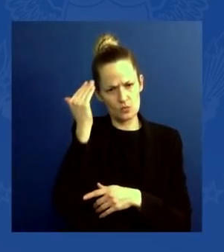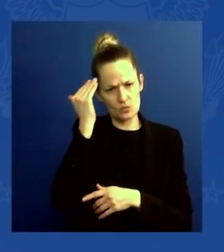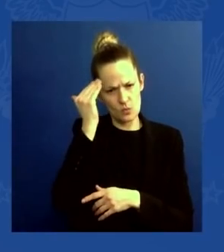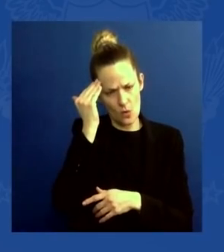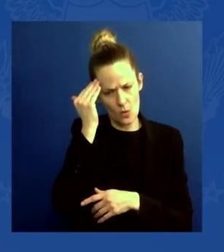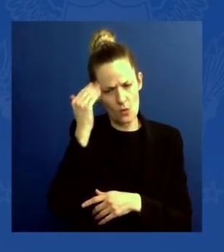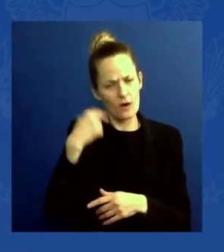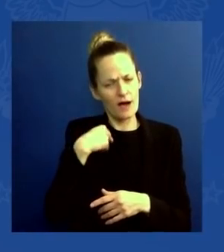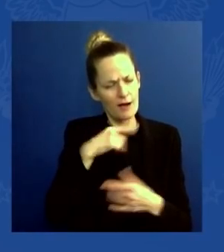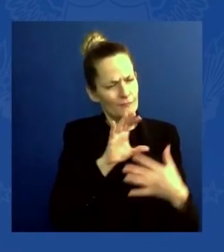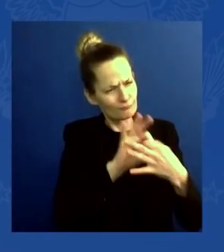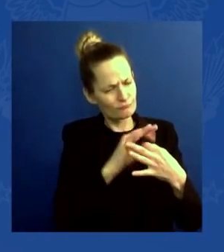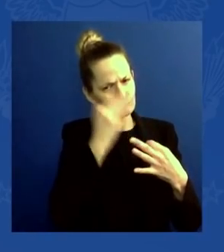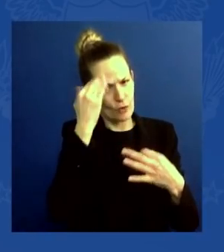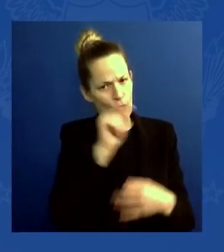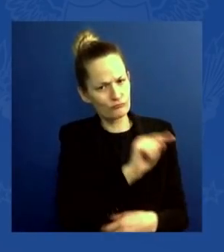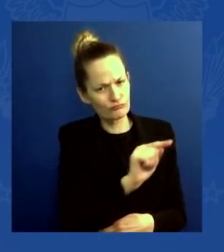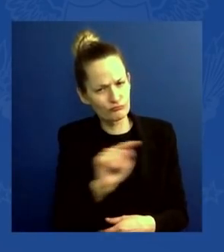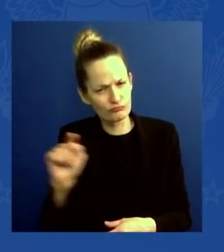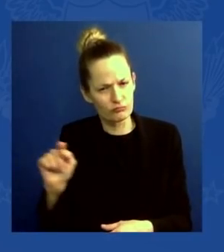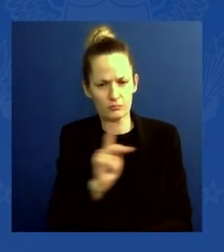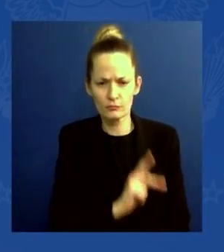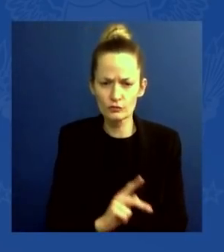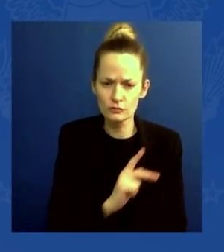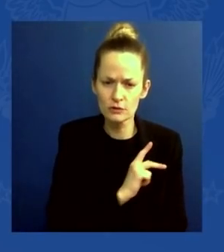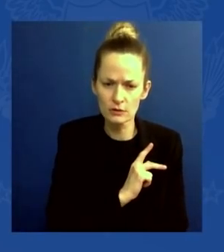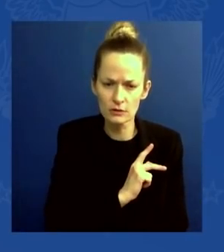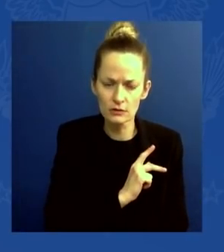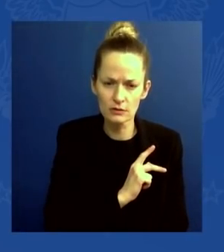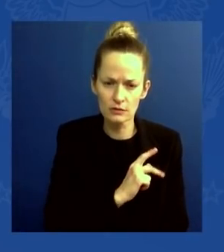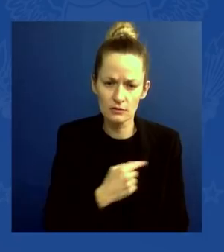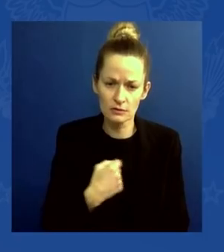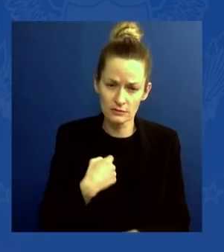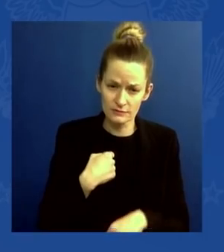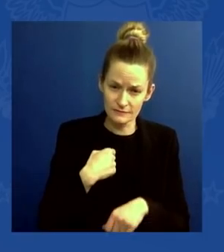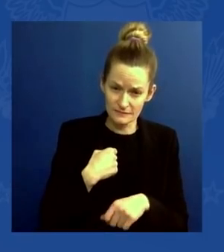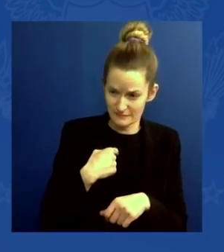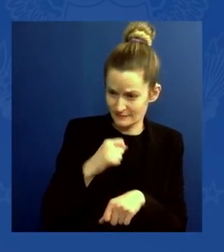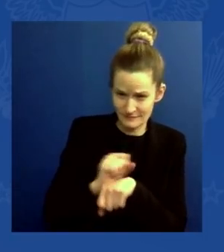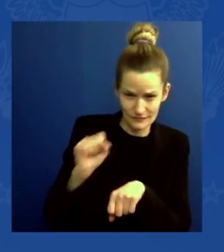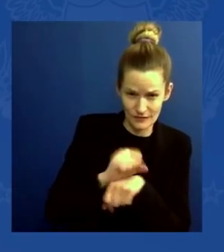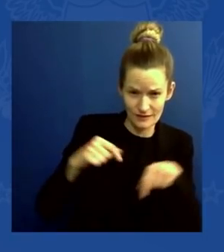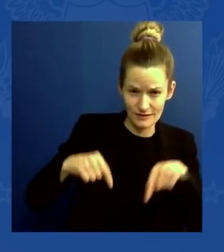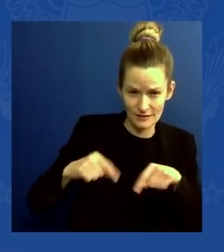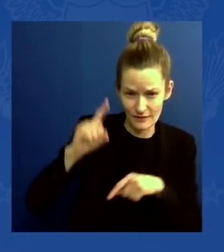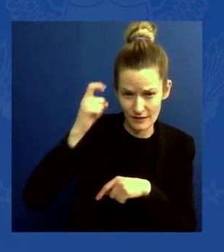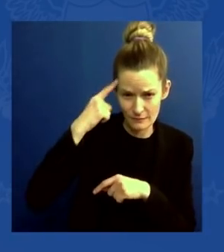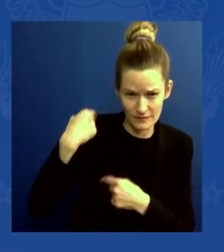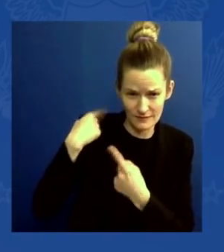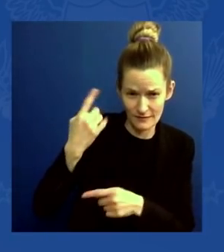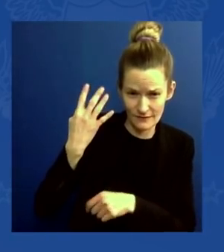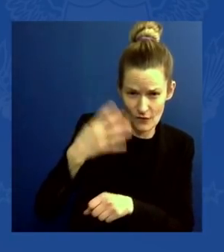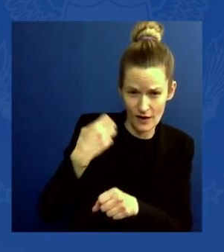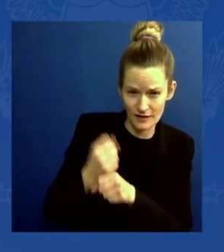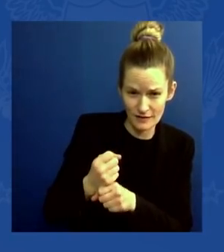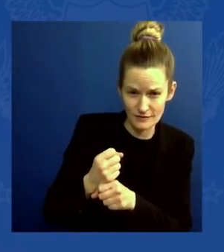I used to know about everybody's district I was working with when I was Vice President. I know -- I know them and call up and say,